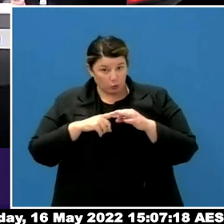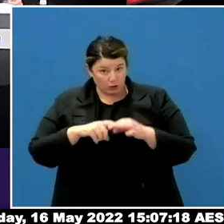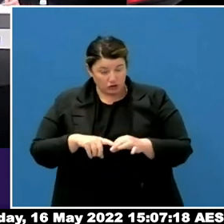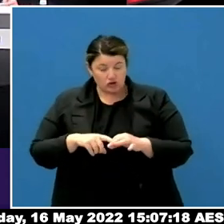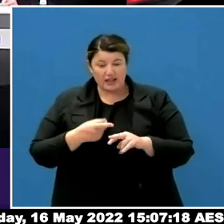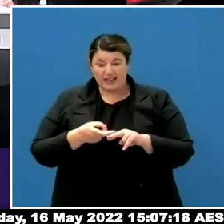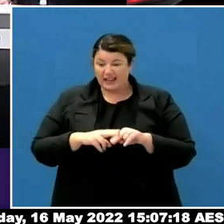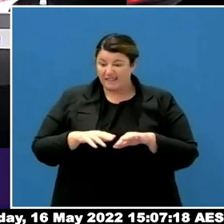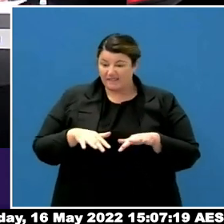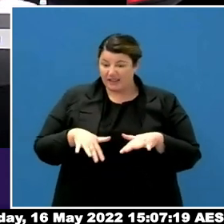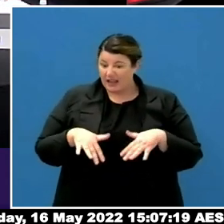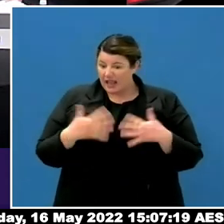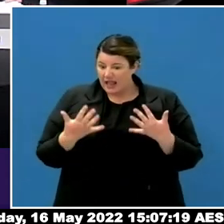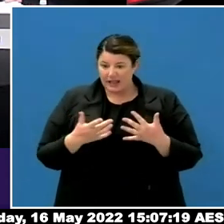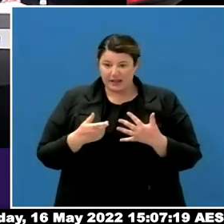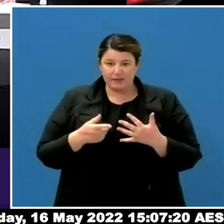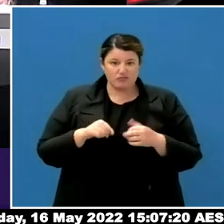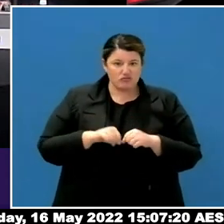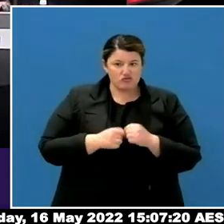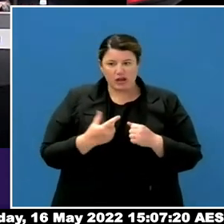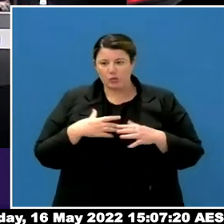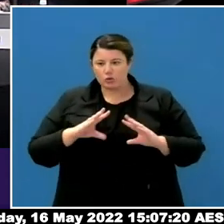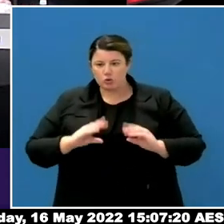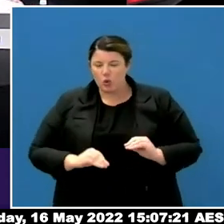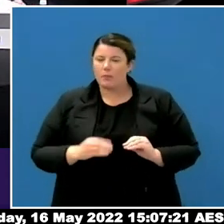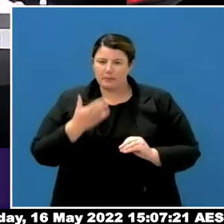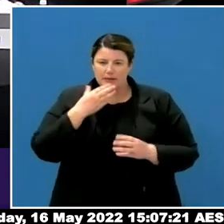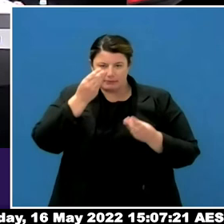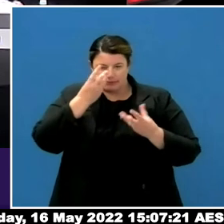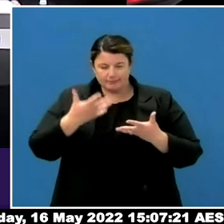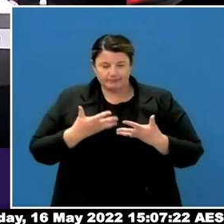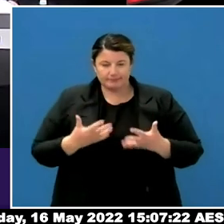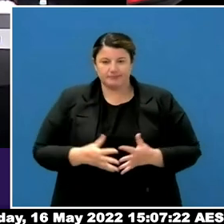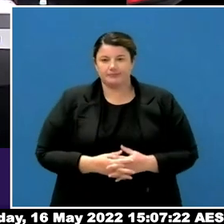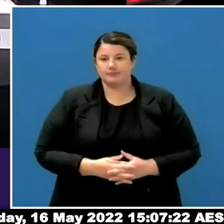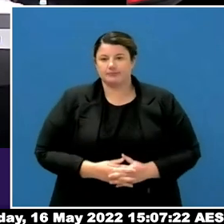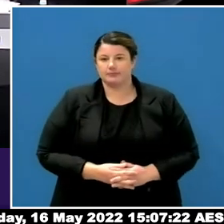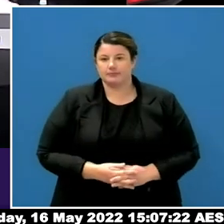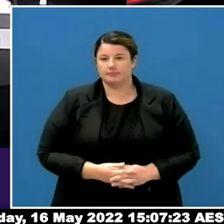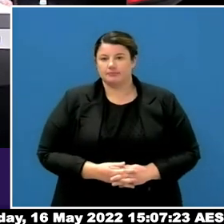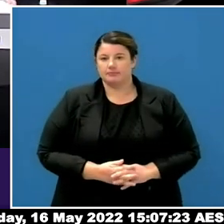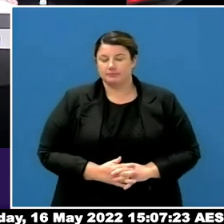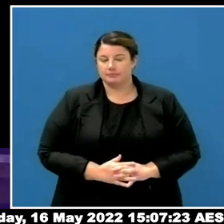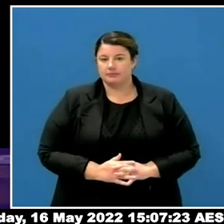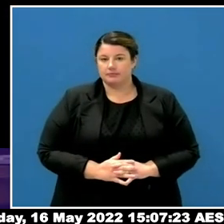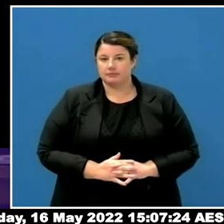Thank you. MR FOGARTY: Suzie and Rob, you've provided the Royal Commission with some photos of Toby.